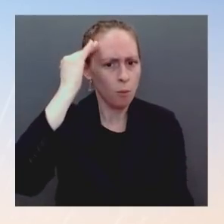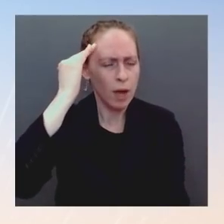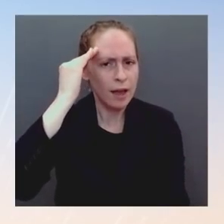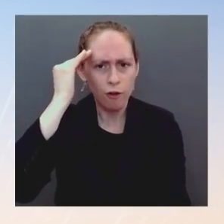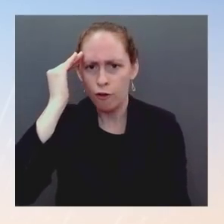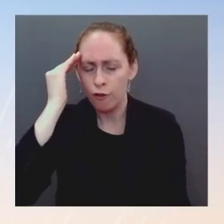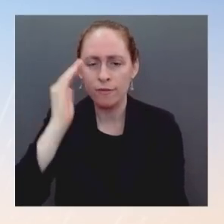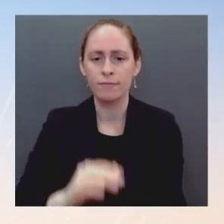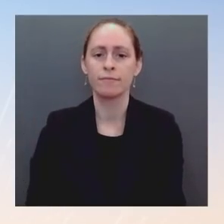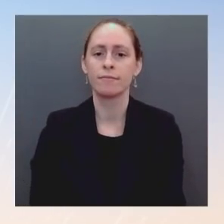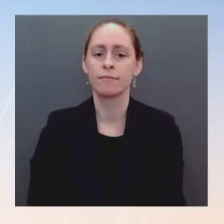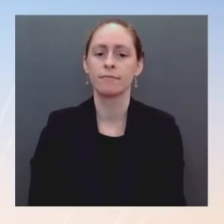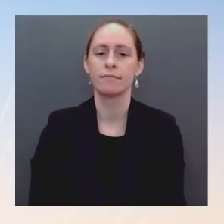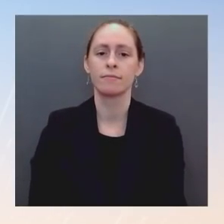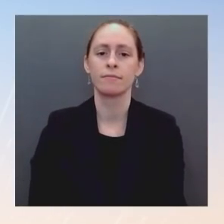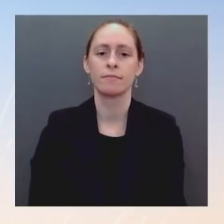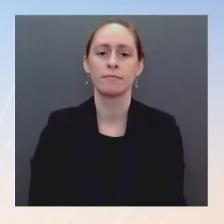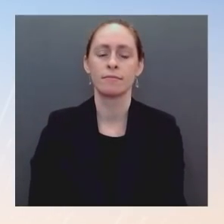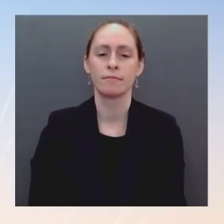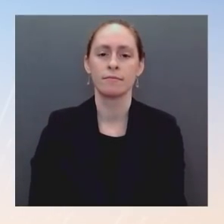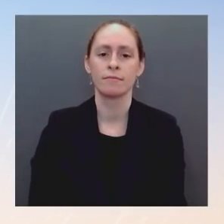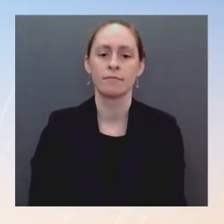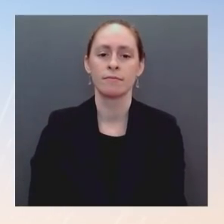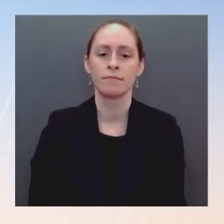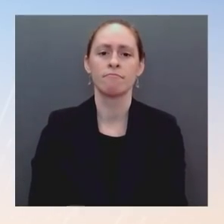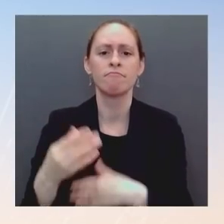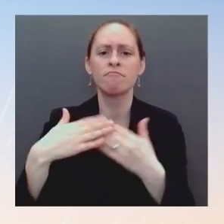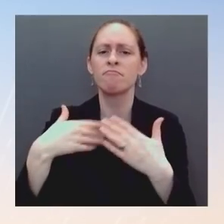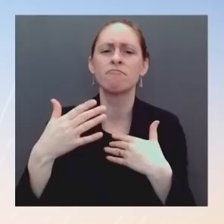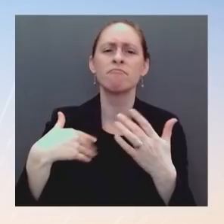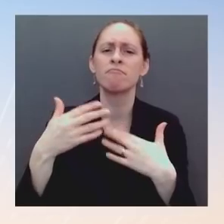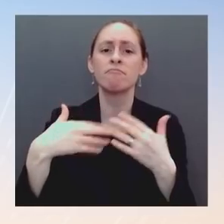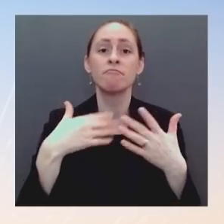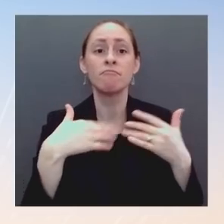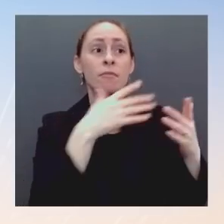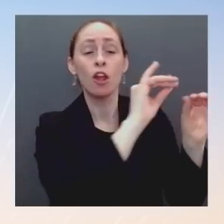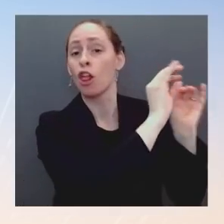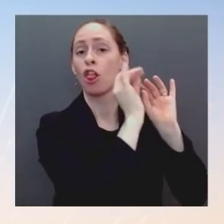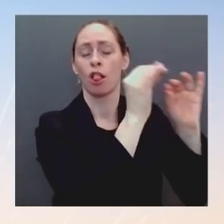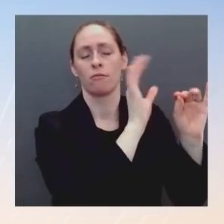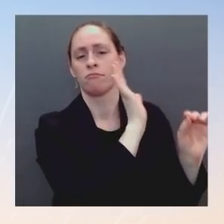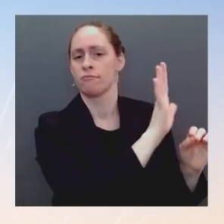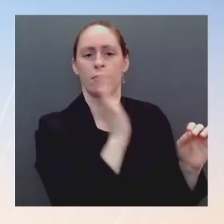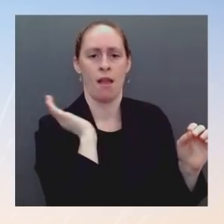should always be open. And ultimately, the question here is about what President Putin is going to do.